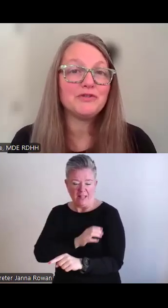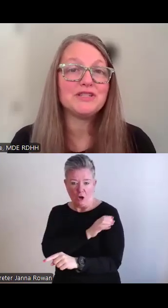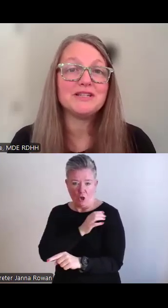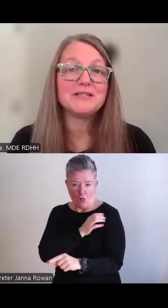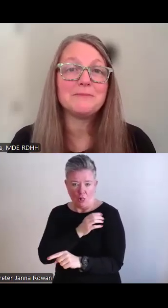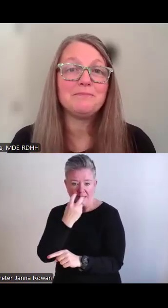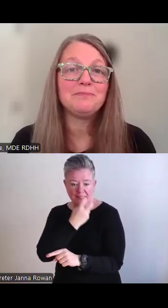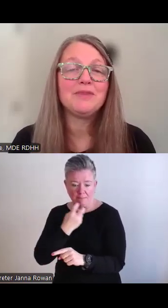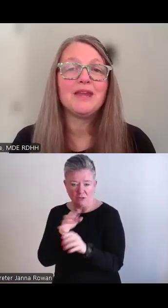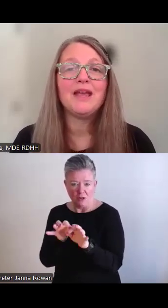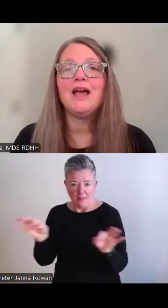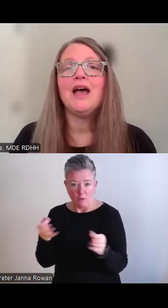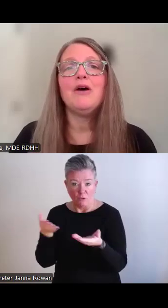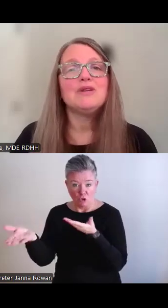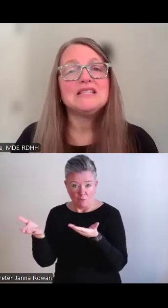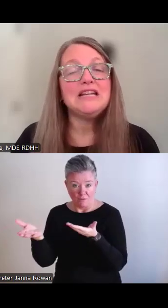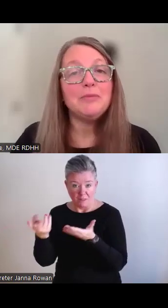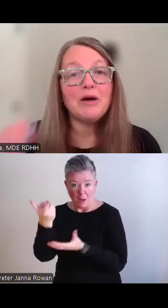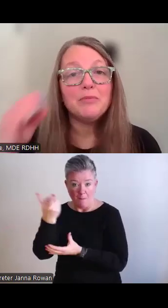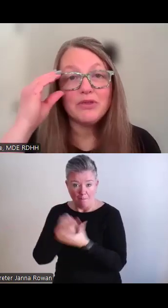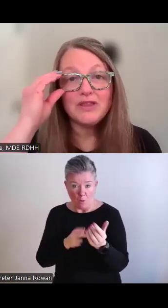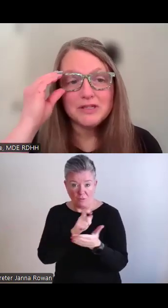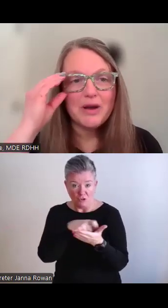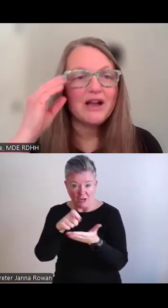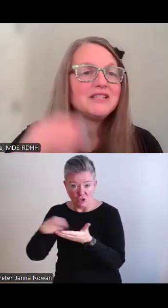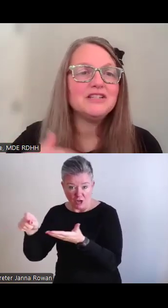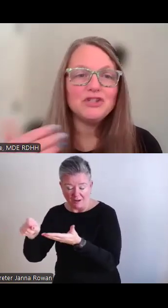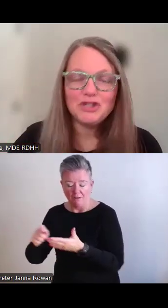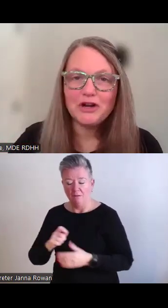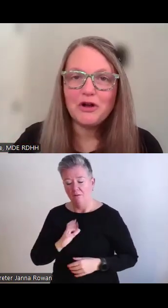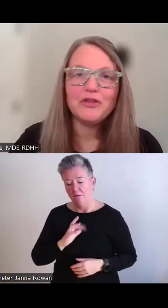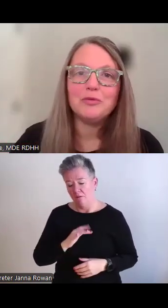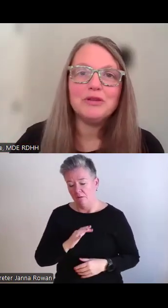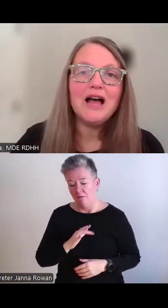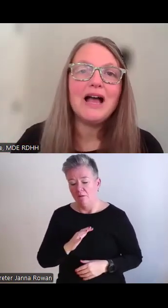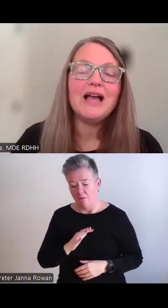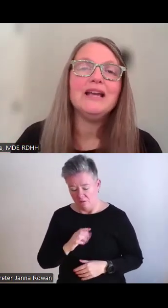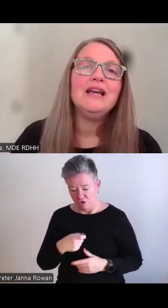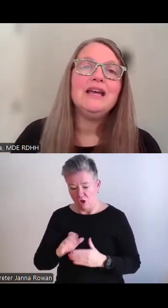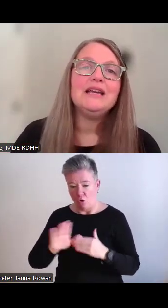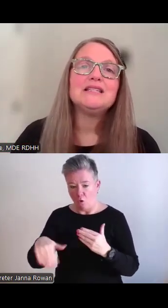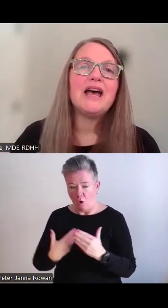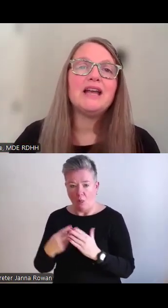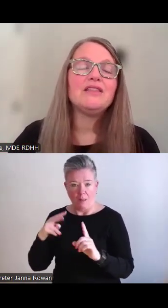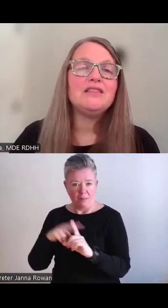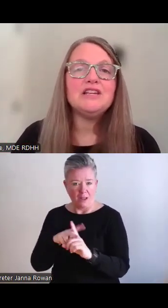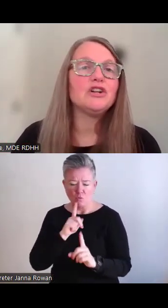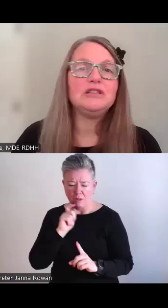services." What's neat about both of these boxes, check all that apply, is that these